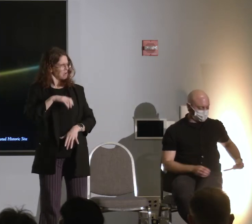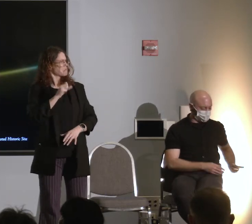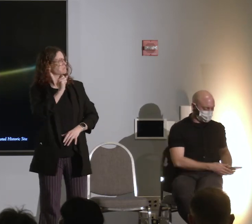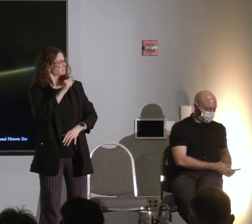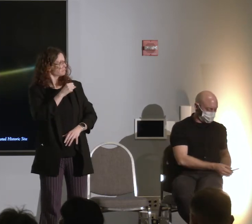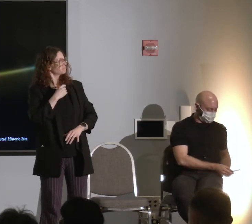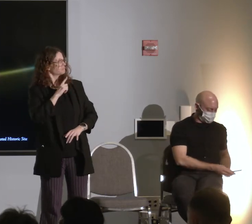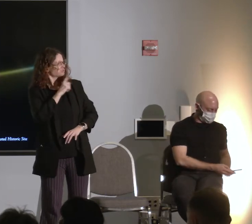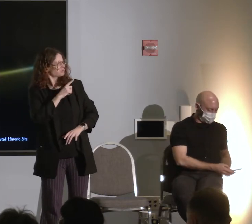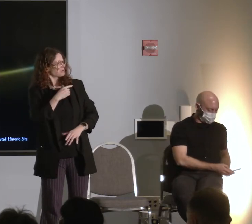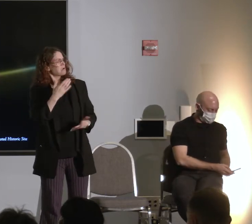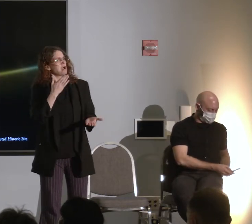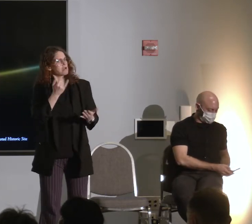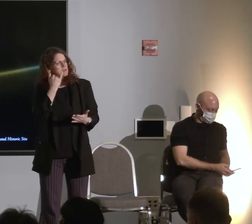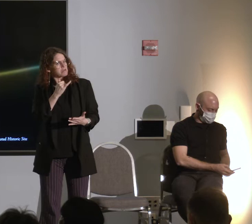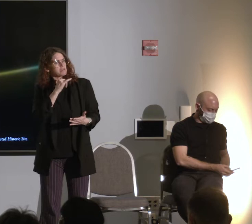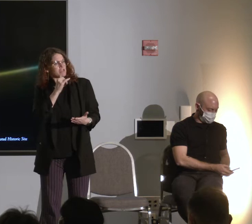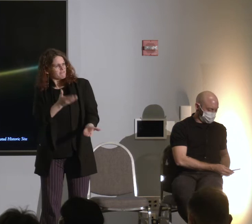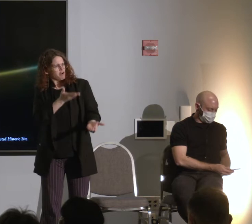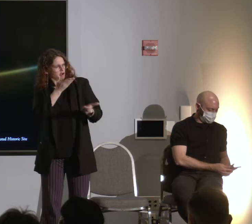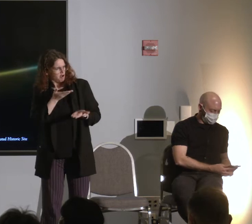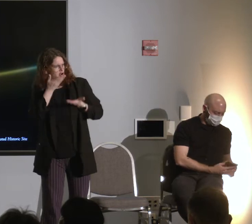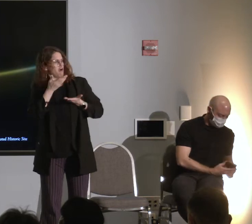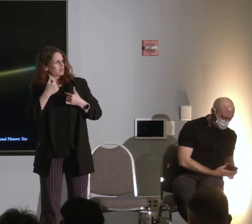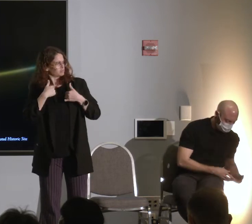I'm not sure I wouldn't if it were offered me, he allowed.